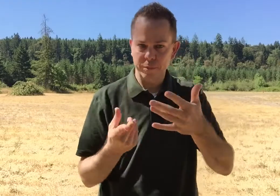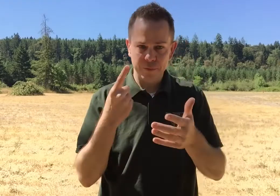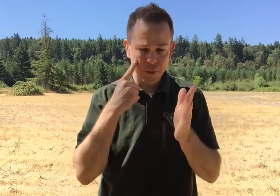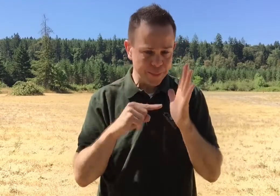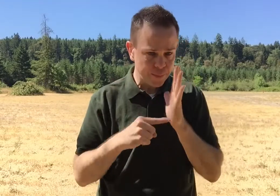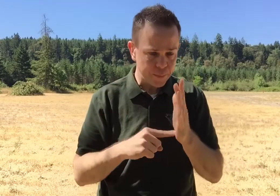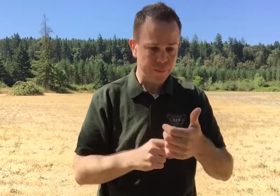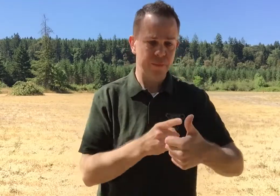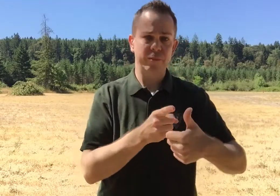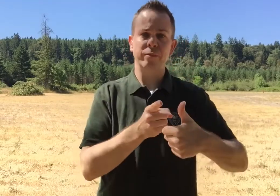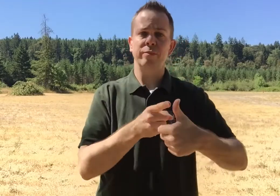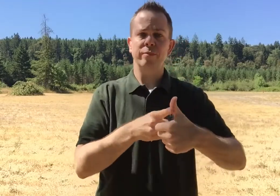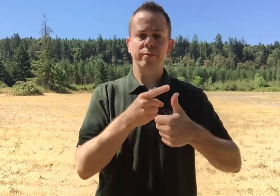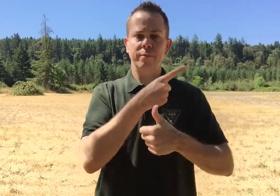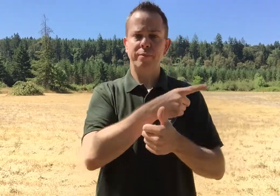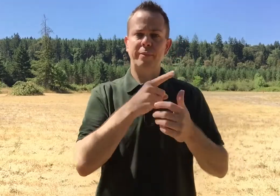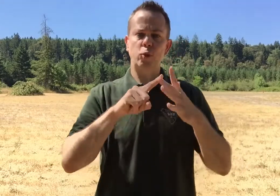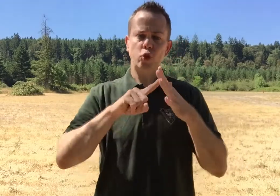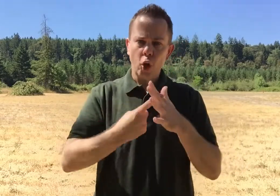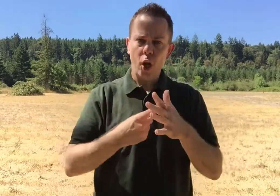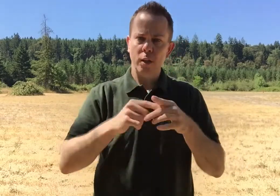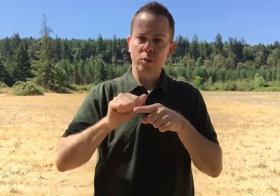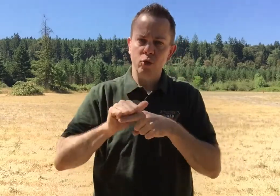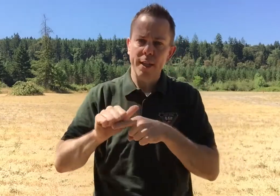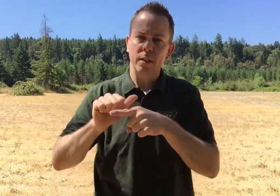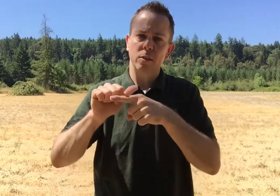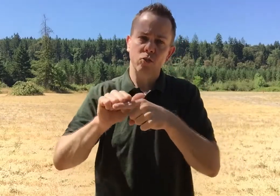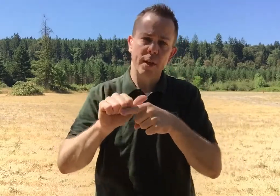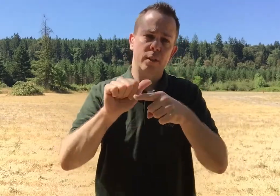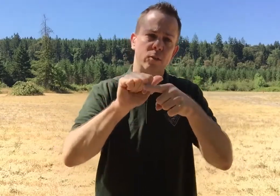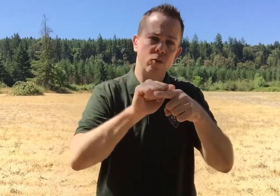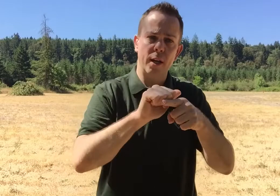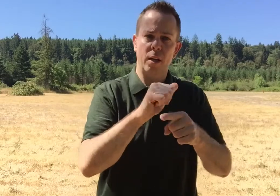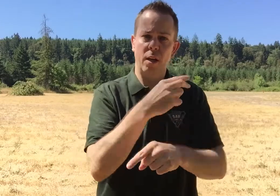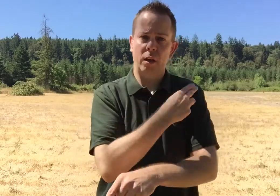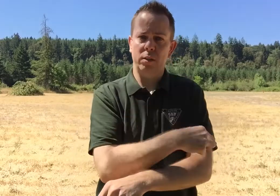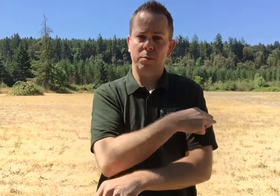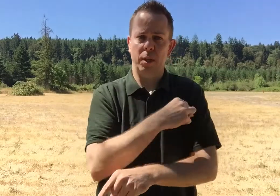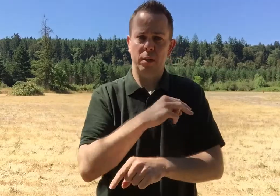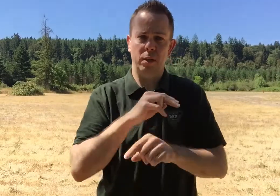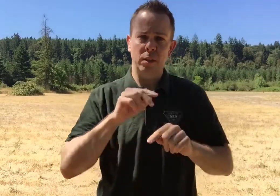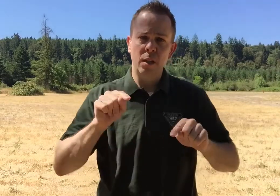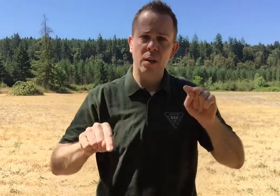They have begun extensive training of their departments and staff.